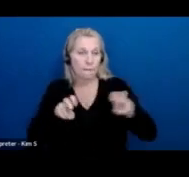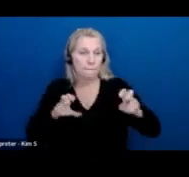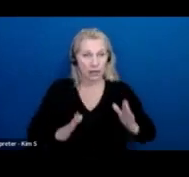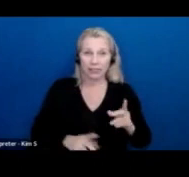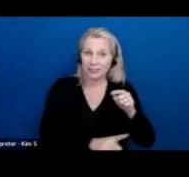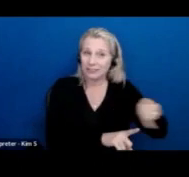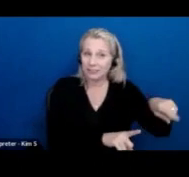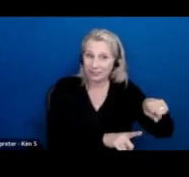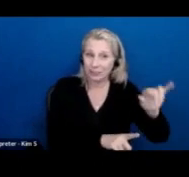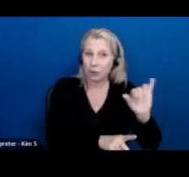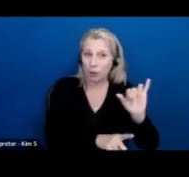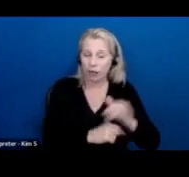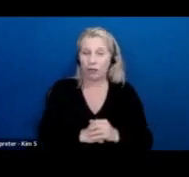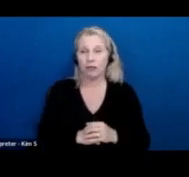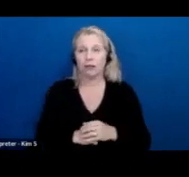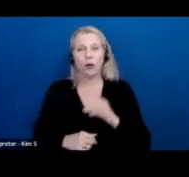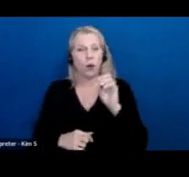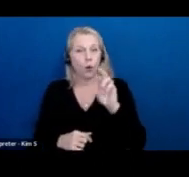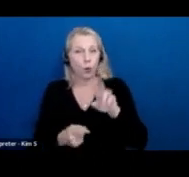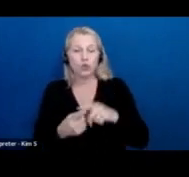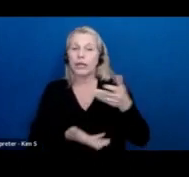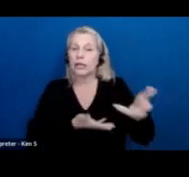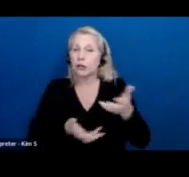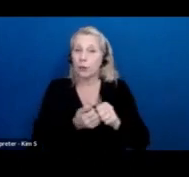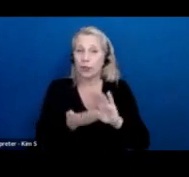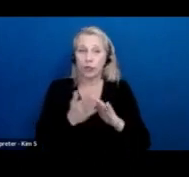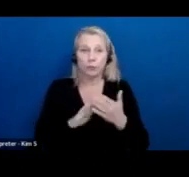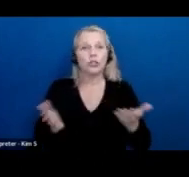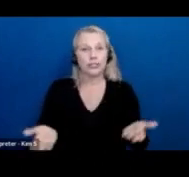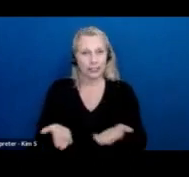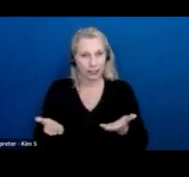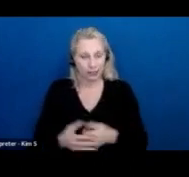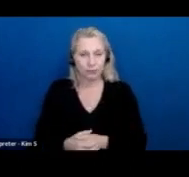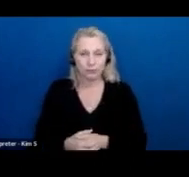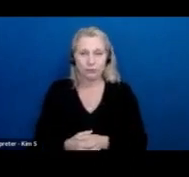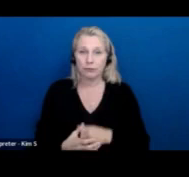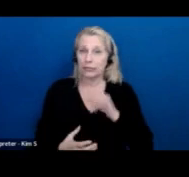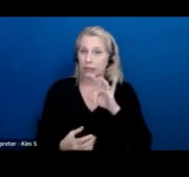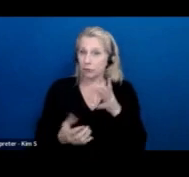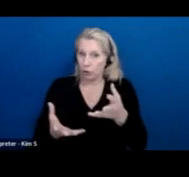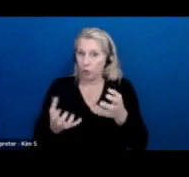well, or to interact with the community here. And if you'd like your chat to be seen by